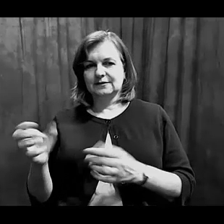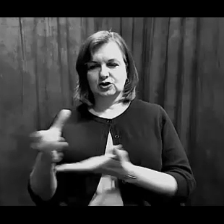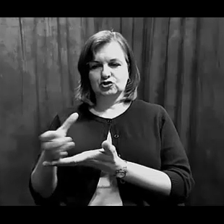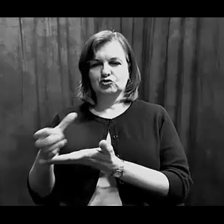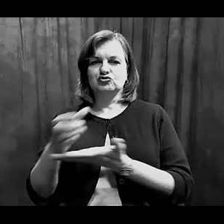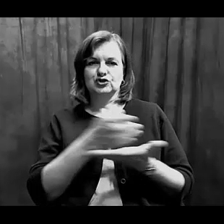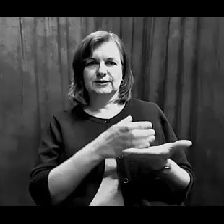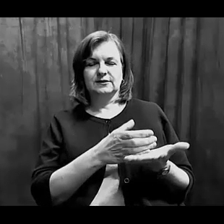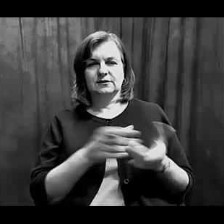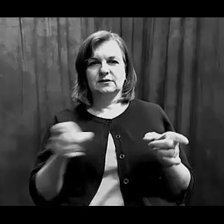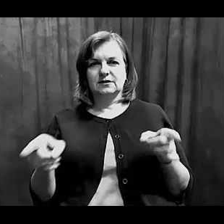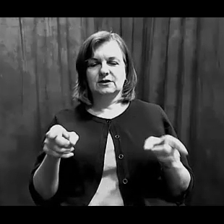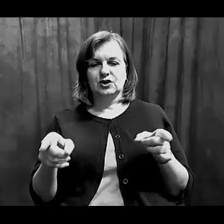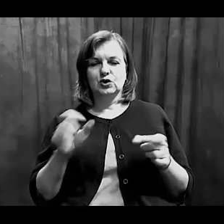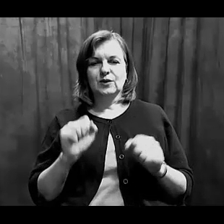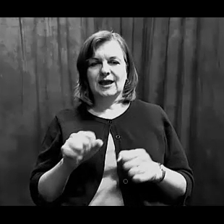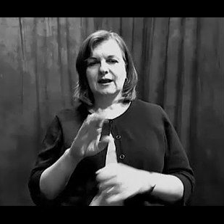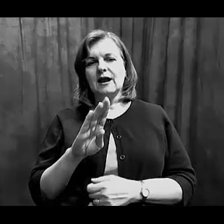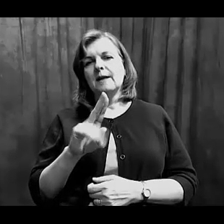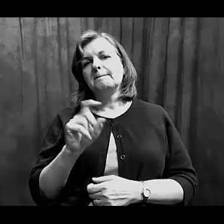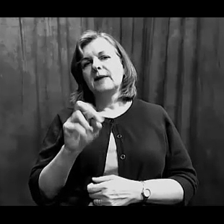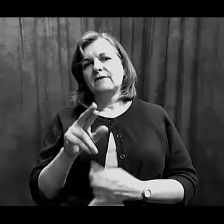and basic